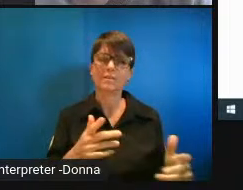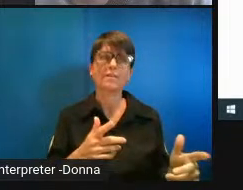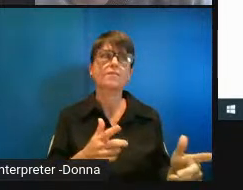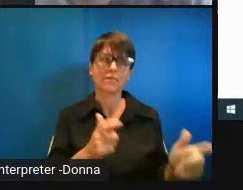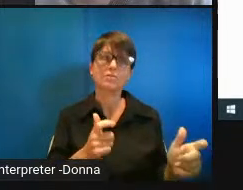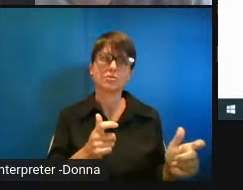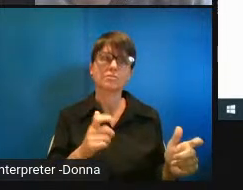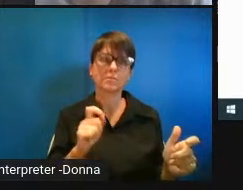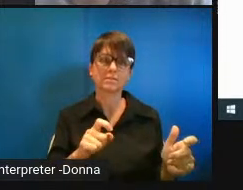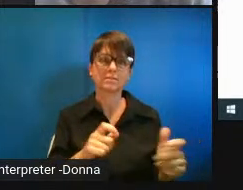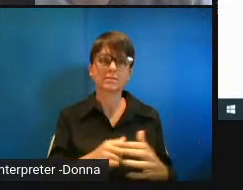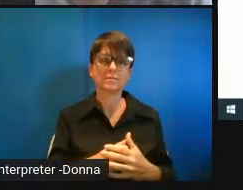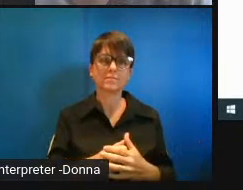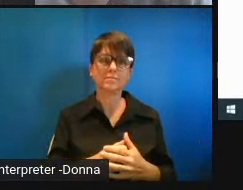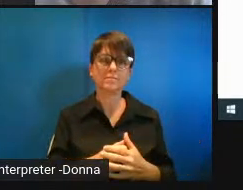I have to be faster than slide changing.